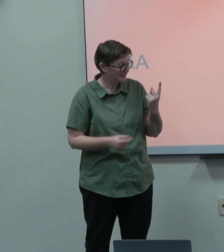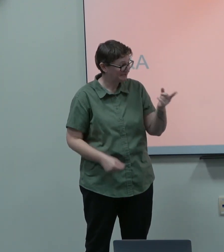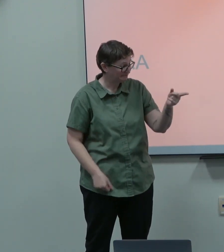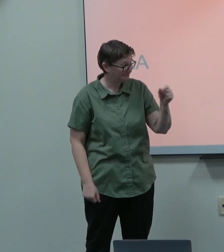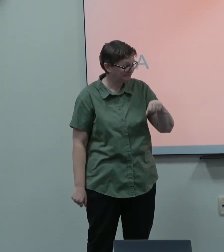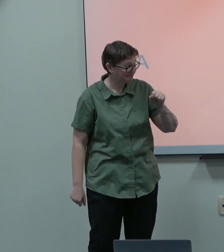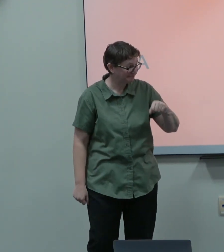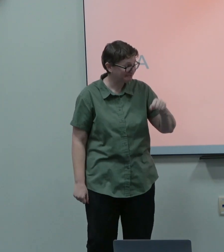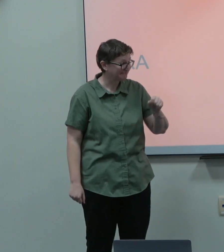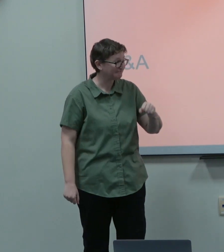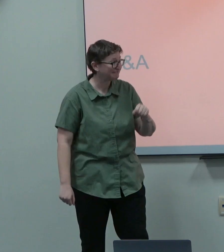Things you didn't expect that happen.